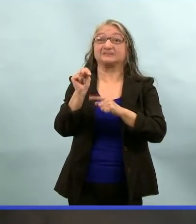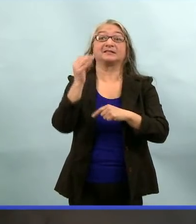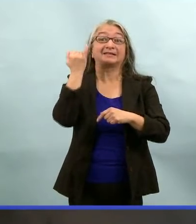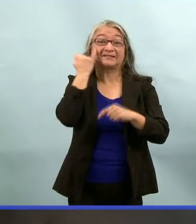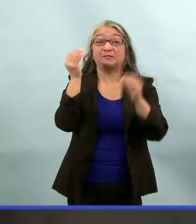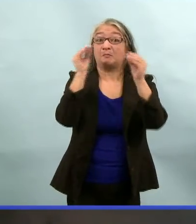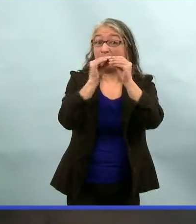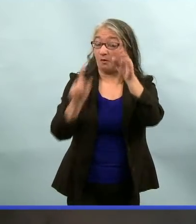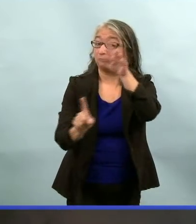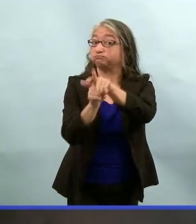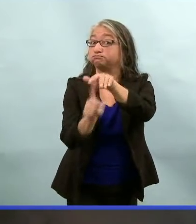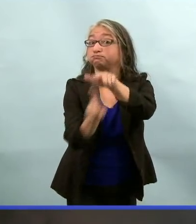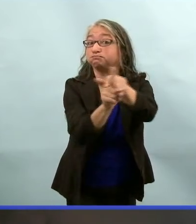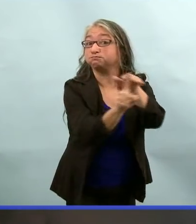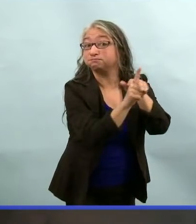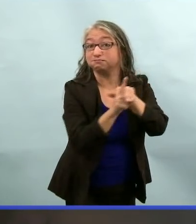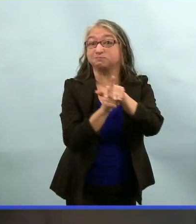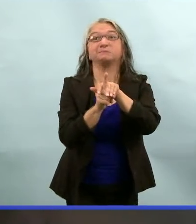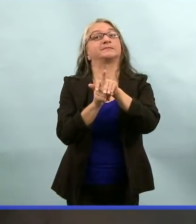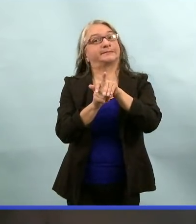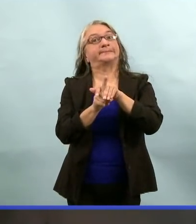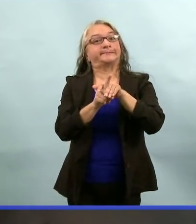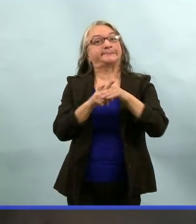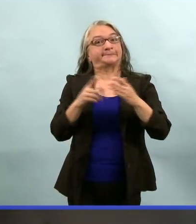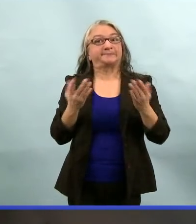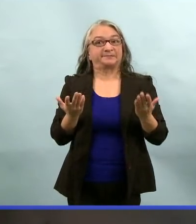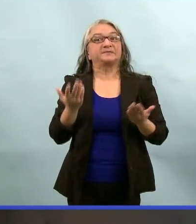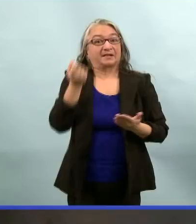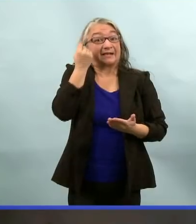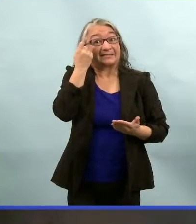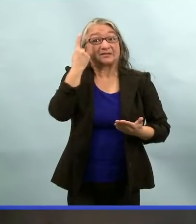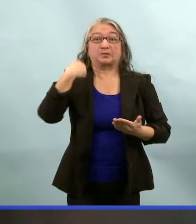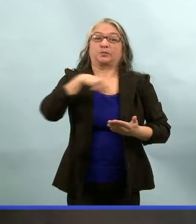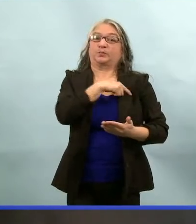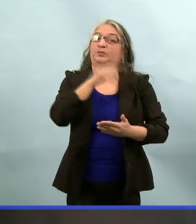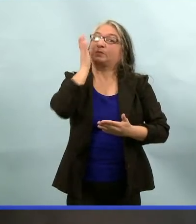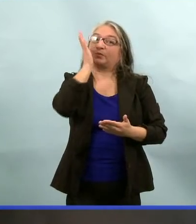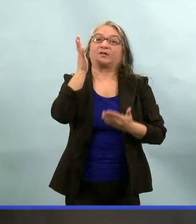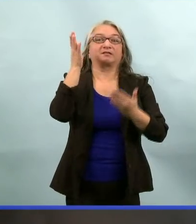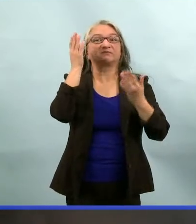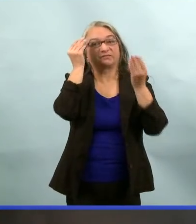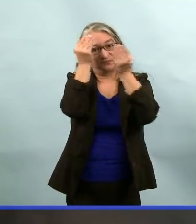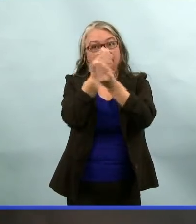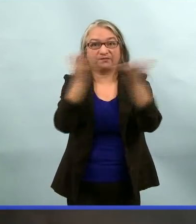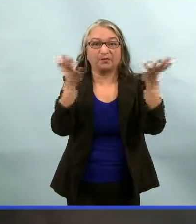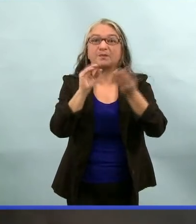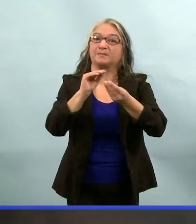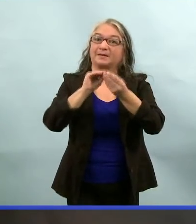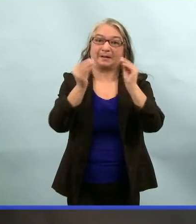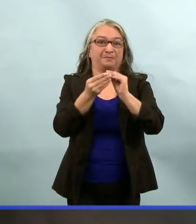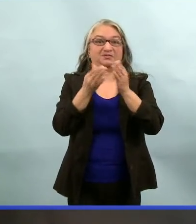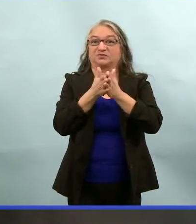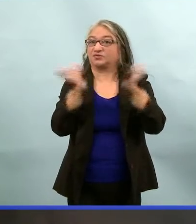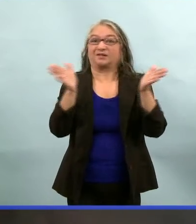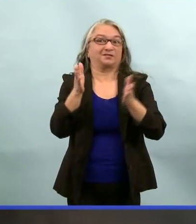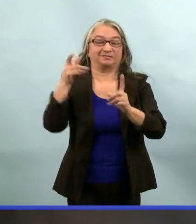details gender age health region vaccination status hospitalization status date of arrival